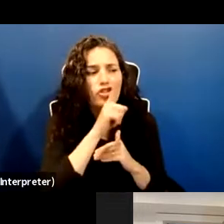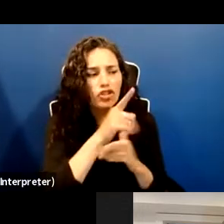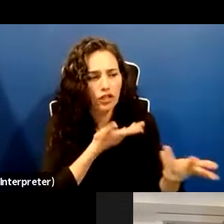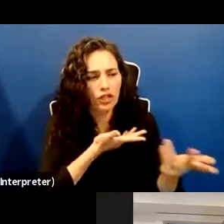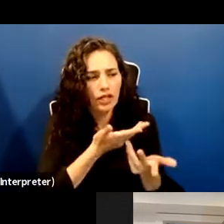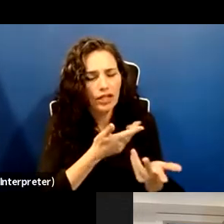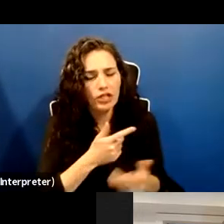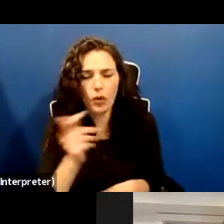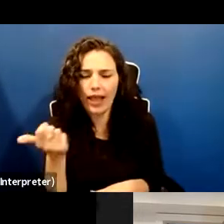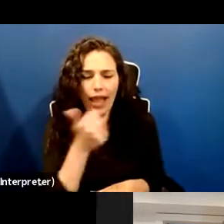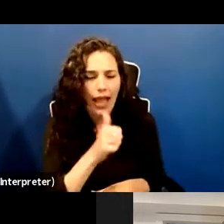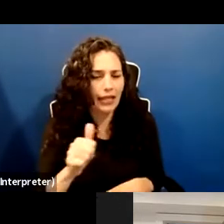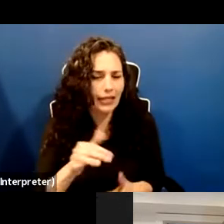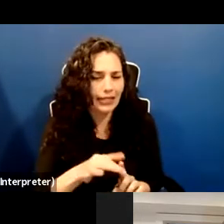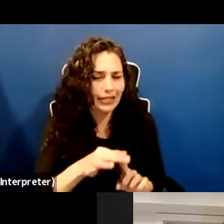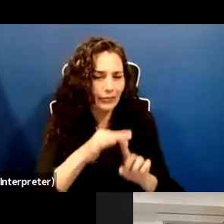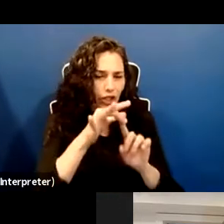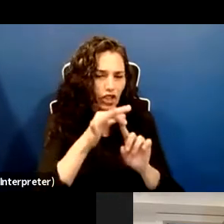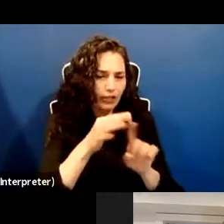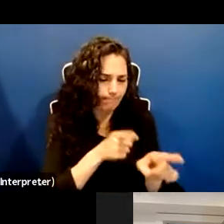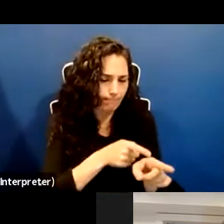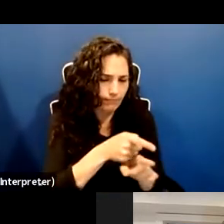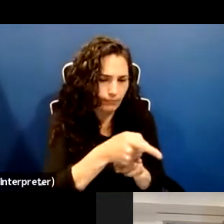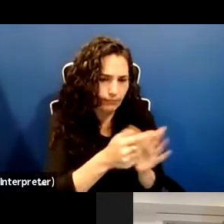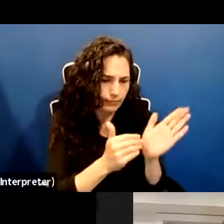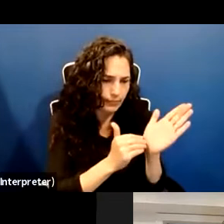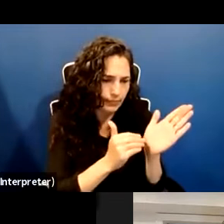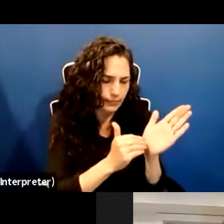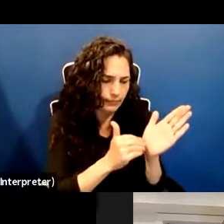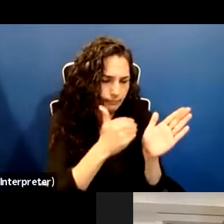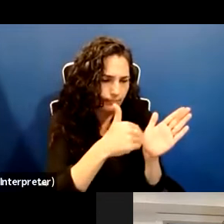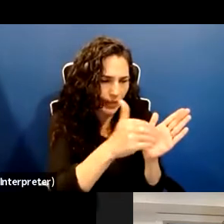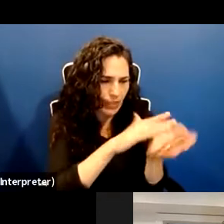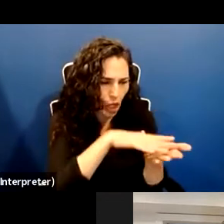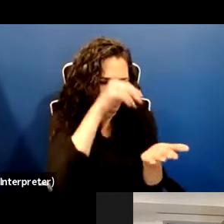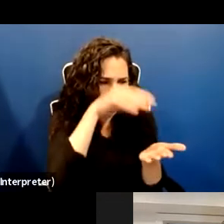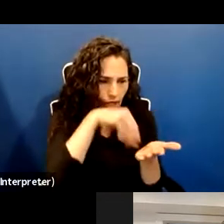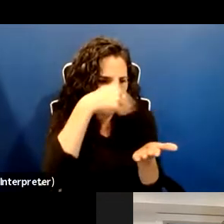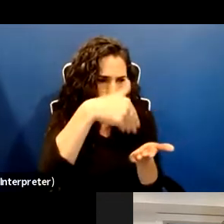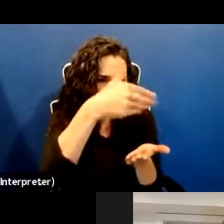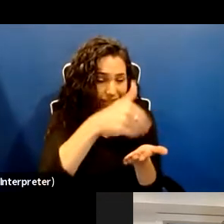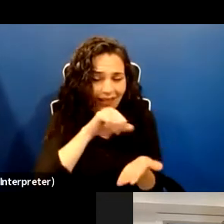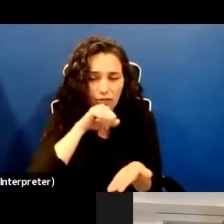I think any specialty is always a learning process. You can, that's why I love it because you can keep learning until the very end,